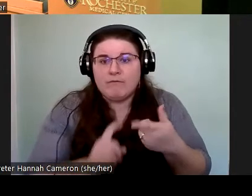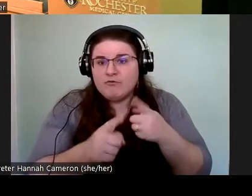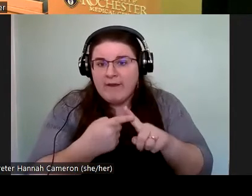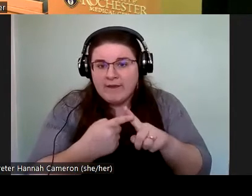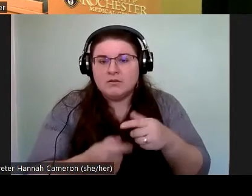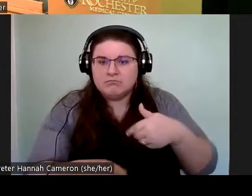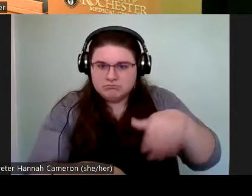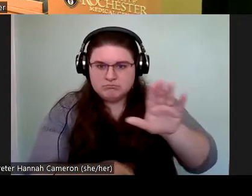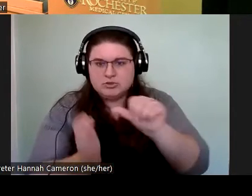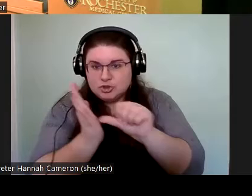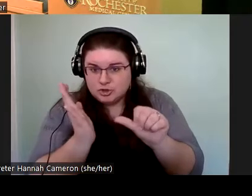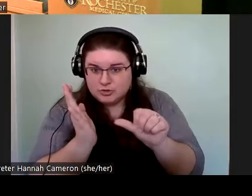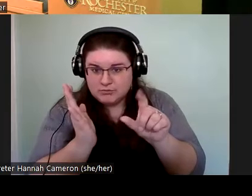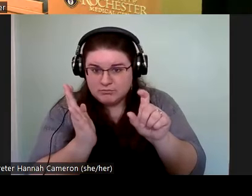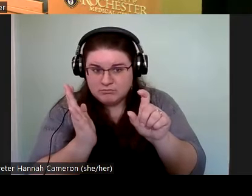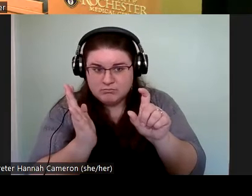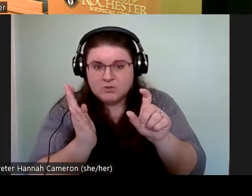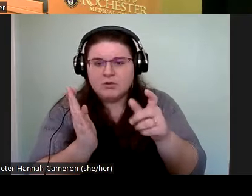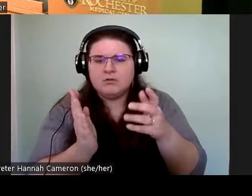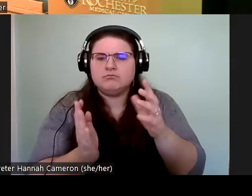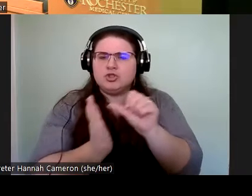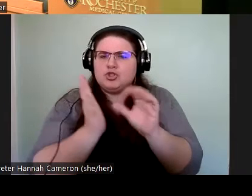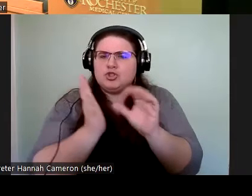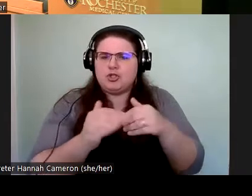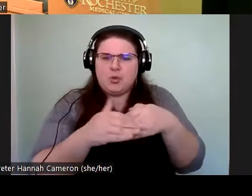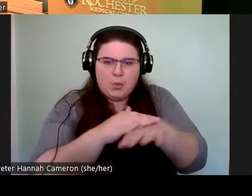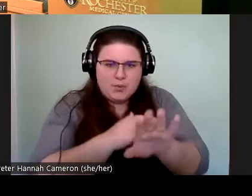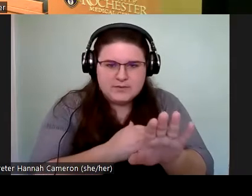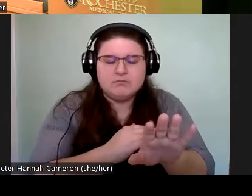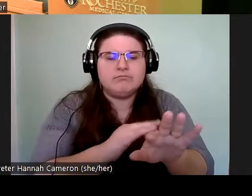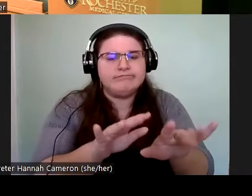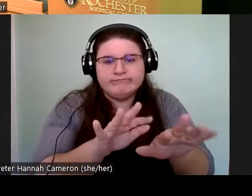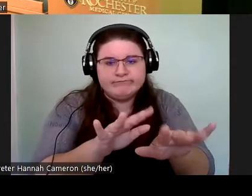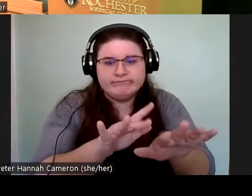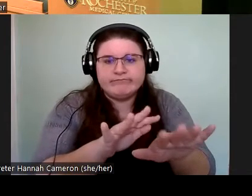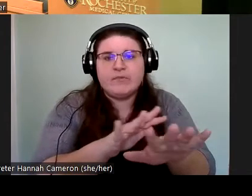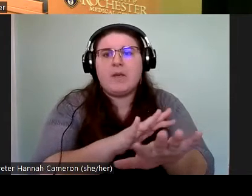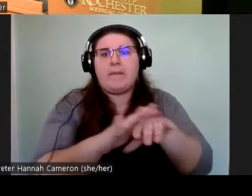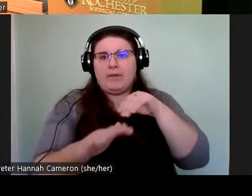surgeon goes in they come out and whoever gathers around the surgeon they give the information to